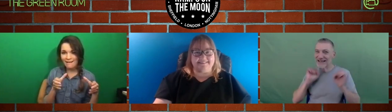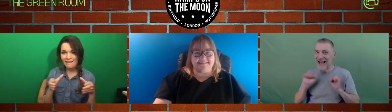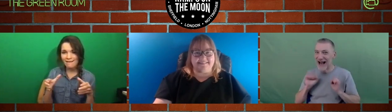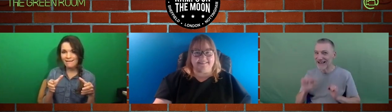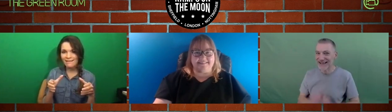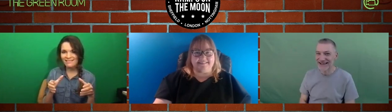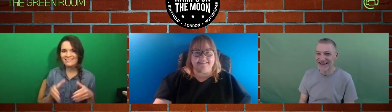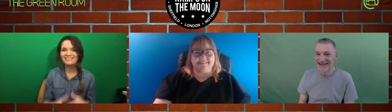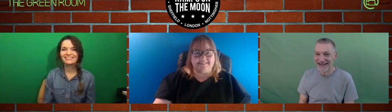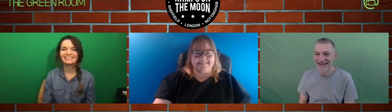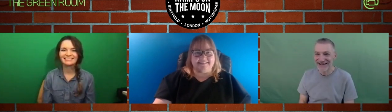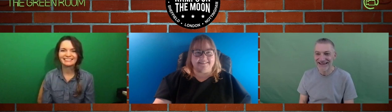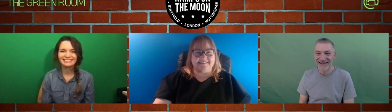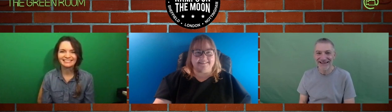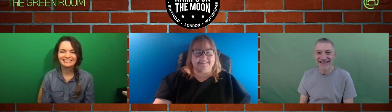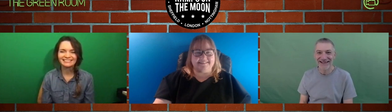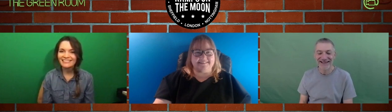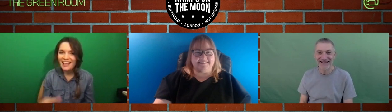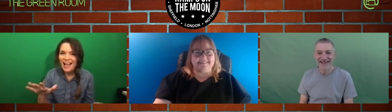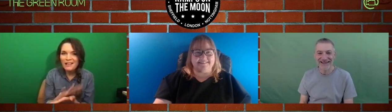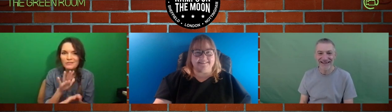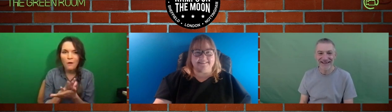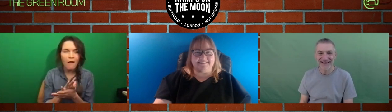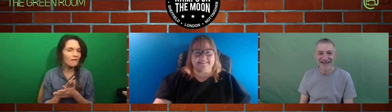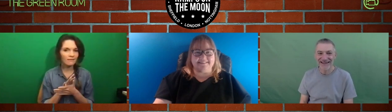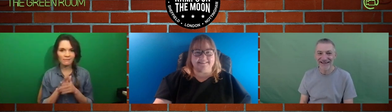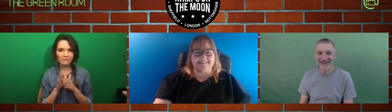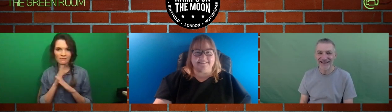Did you enjoy doing all the pickpocketing scenes?